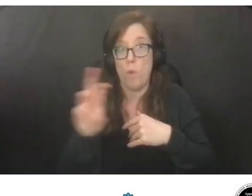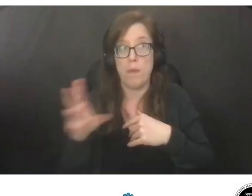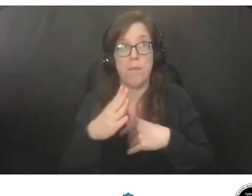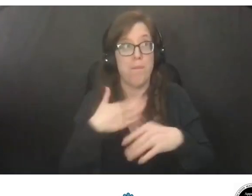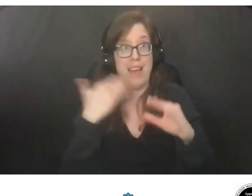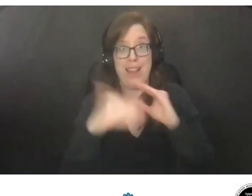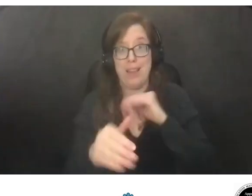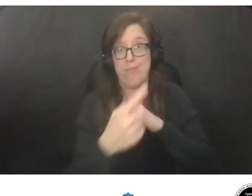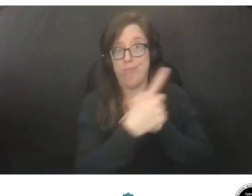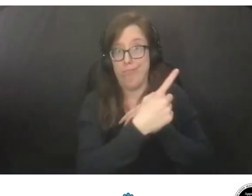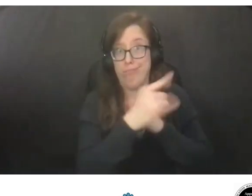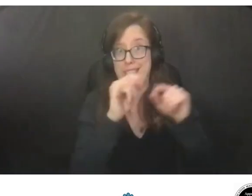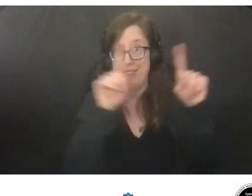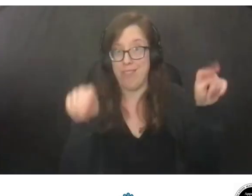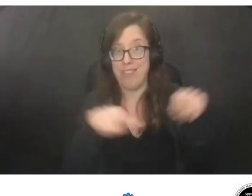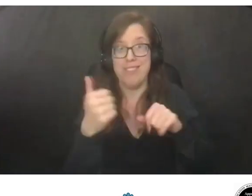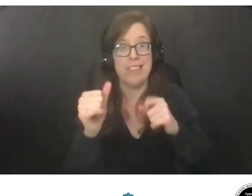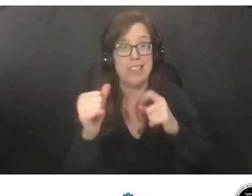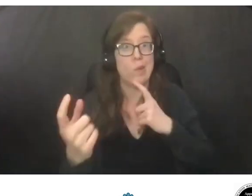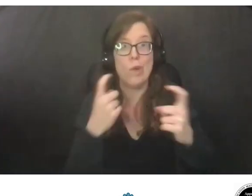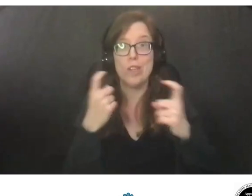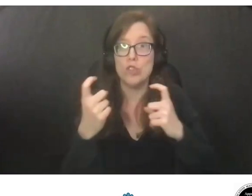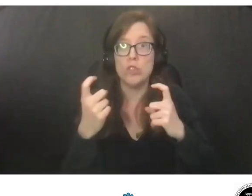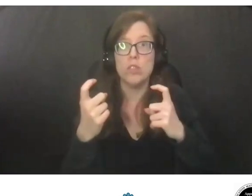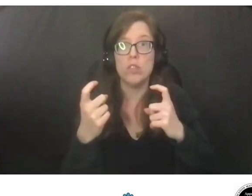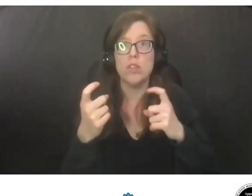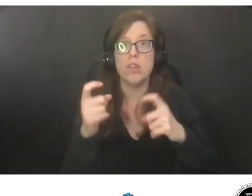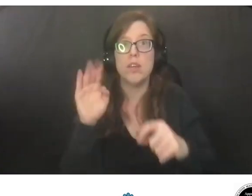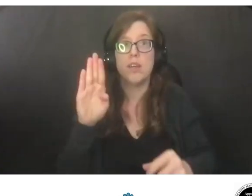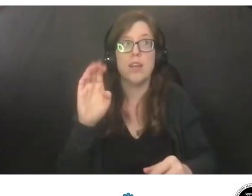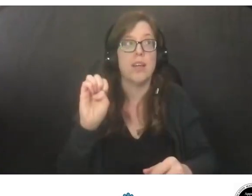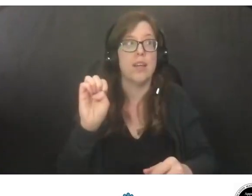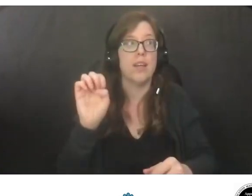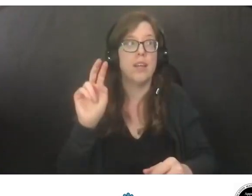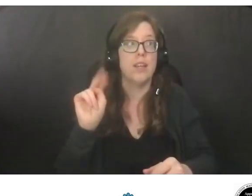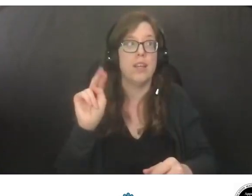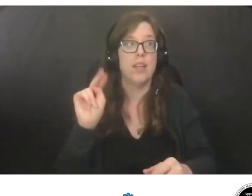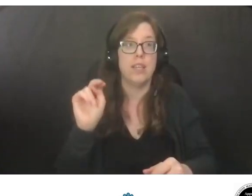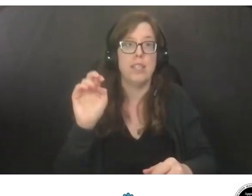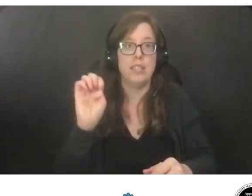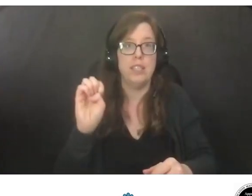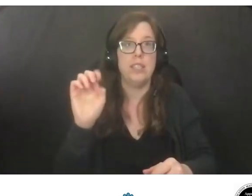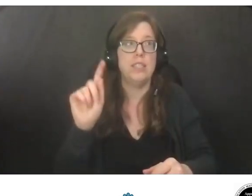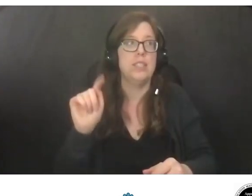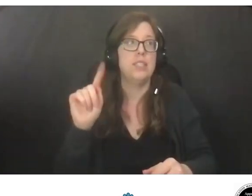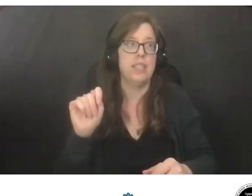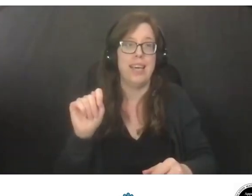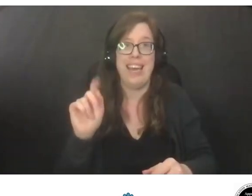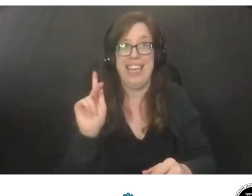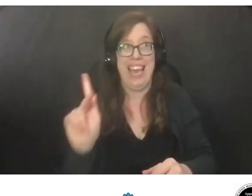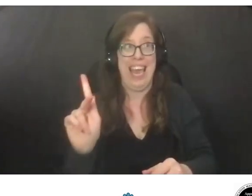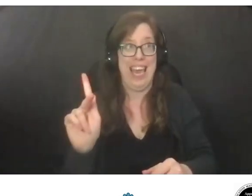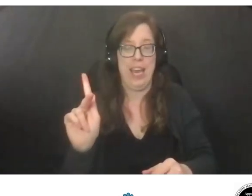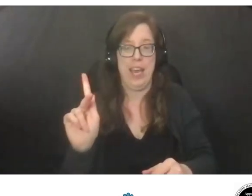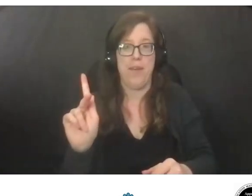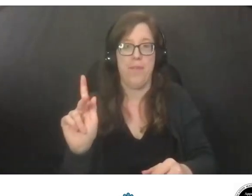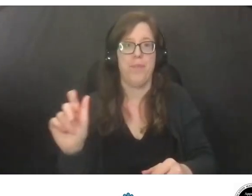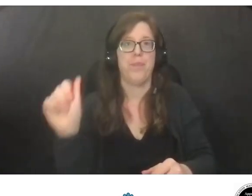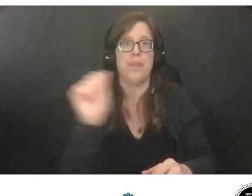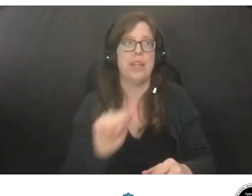And my email address is on the screen if you have any questions. bennettk (B-E-N-N-E-T-T-K)